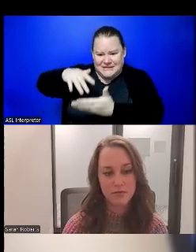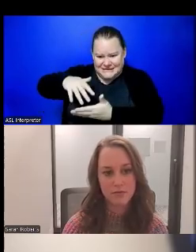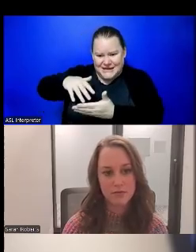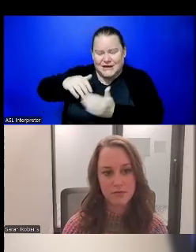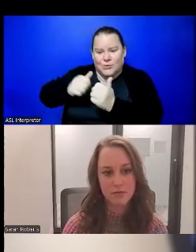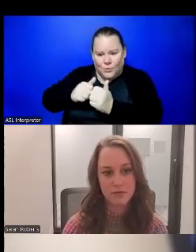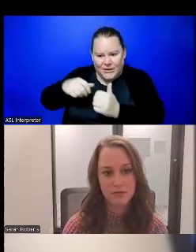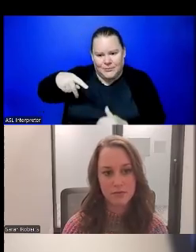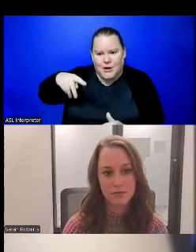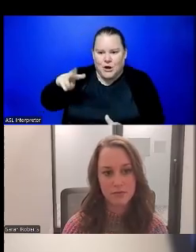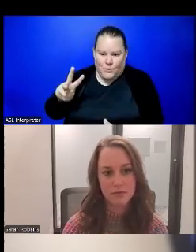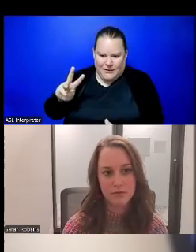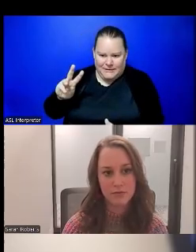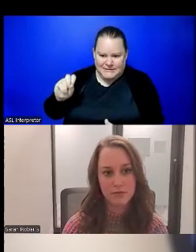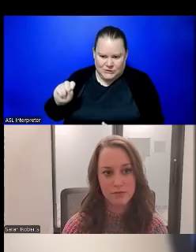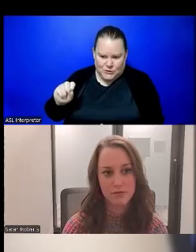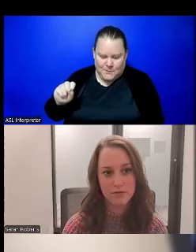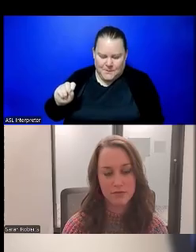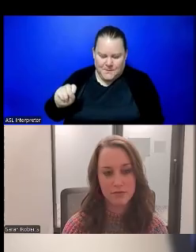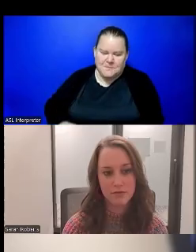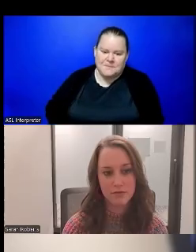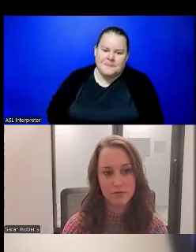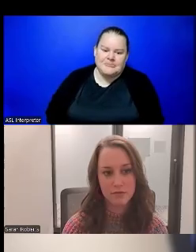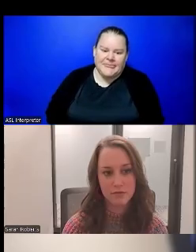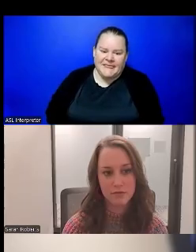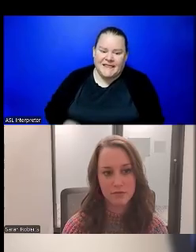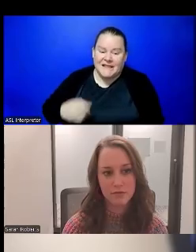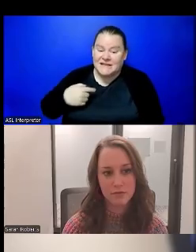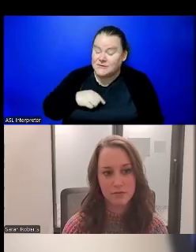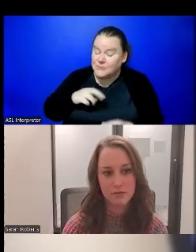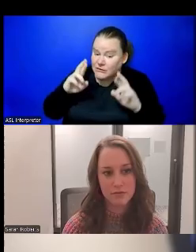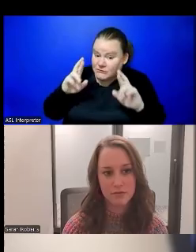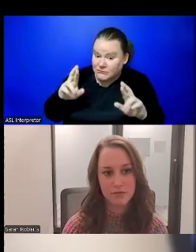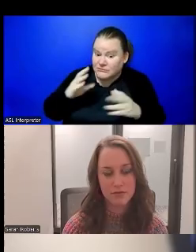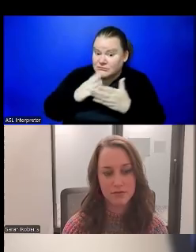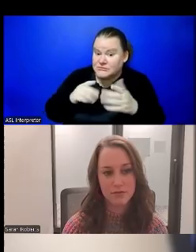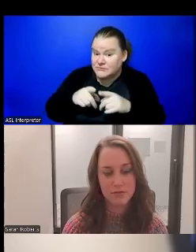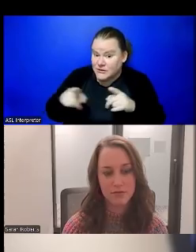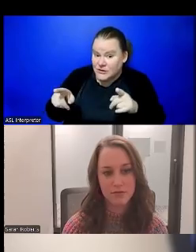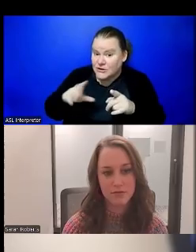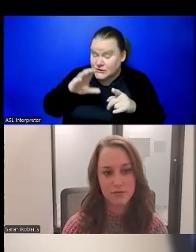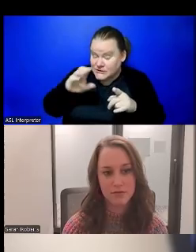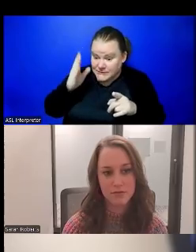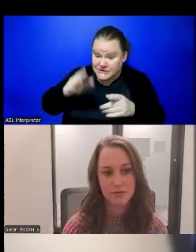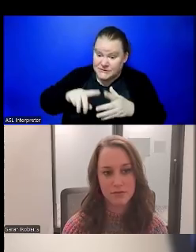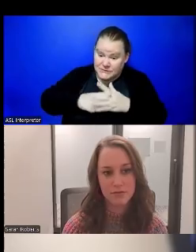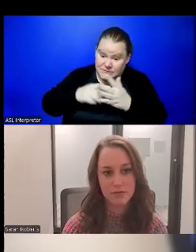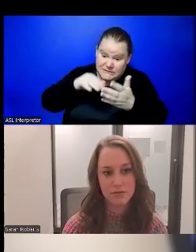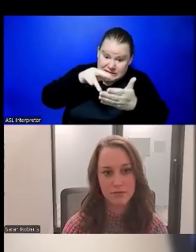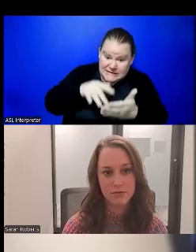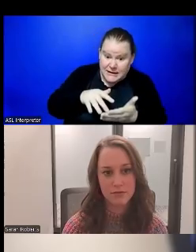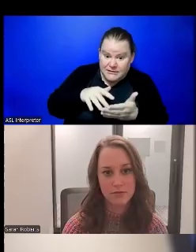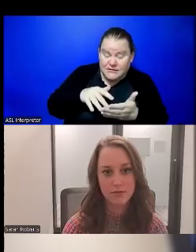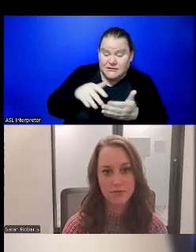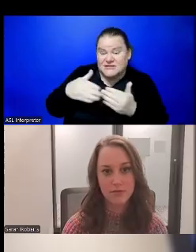specifically. So we are hopeful that some of those companies will start studying it, so that in the next couple of years, we